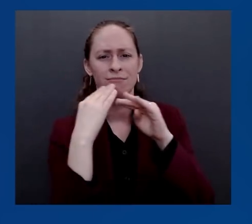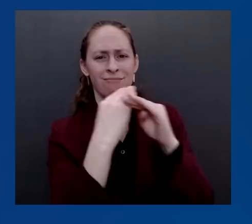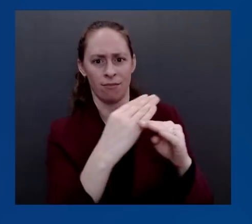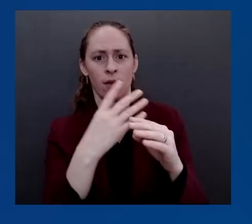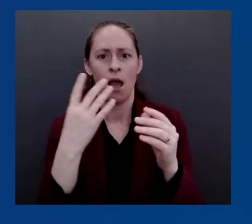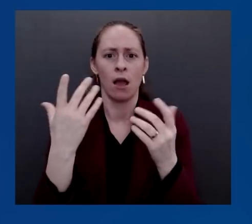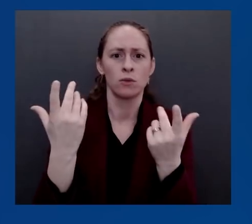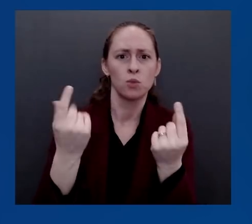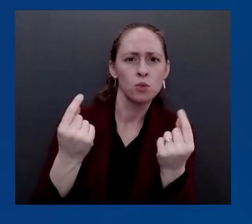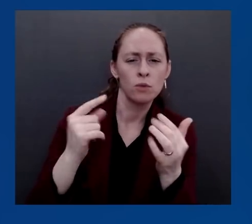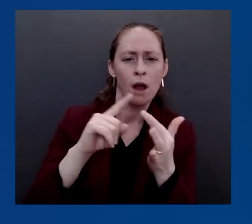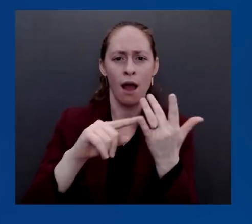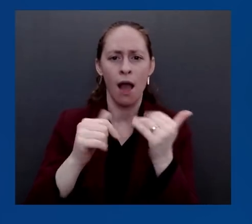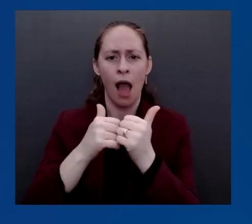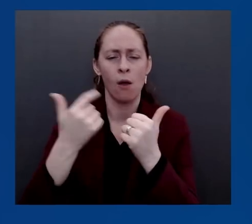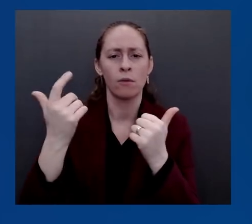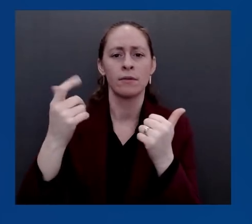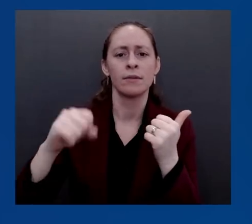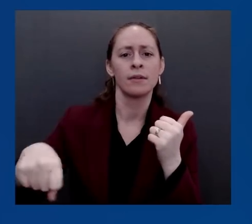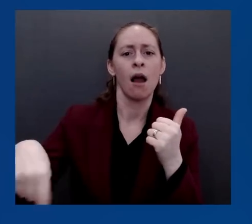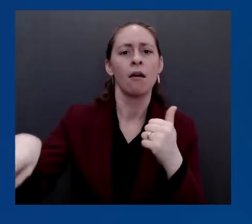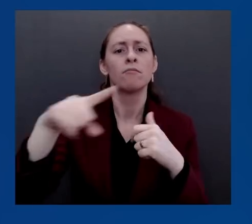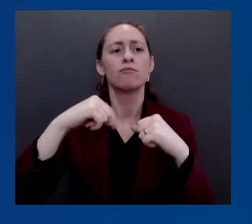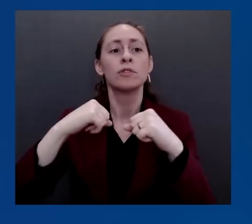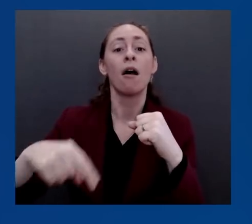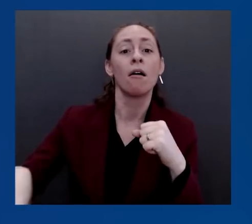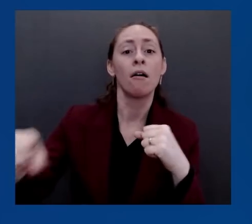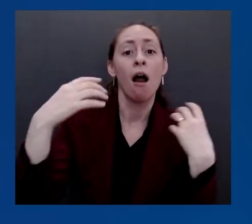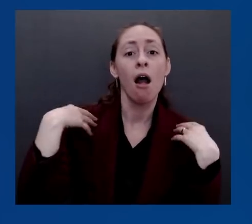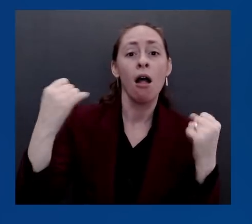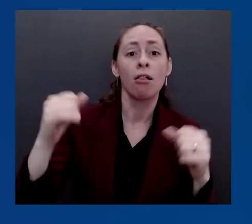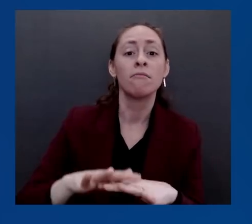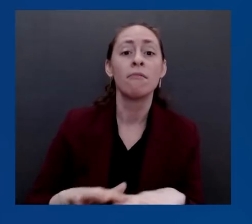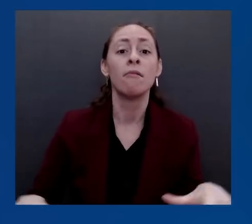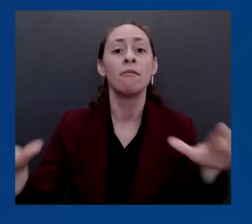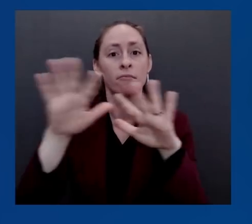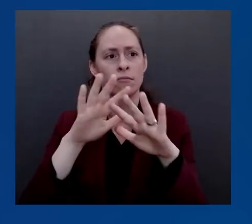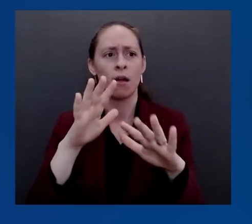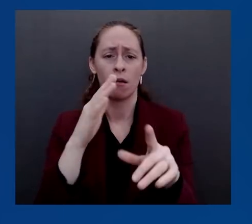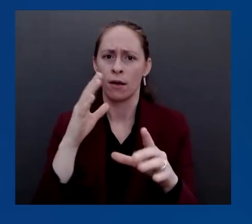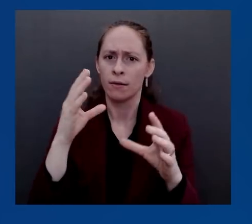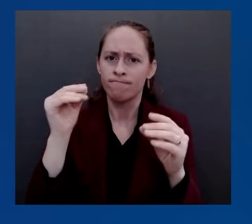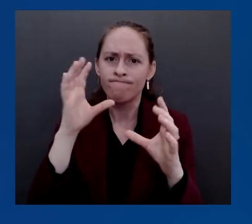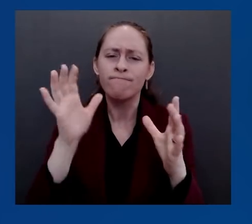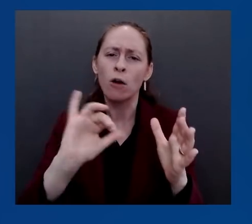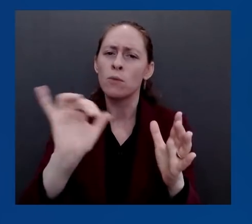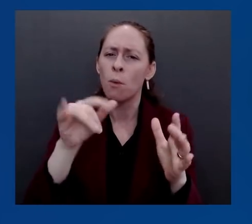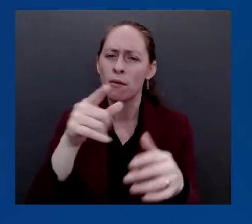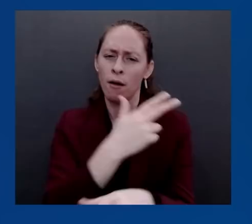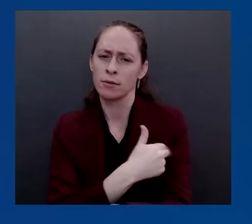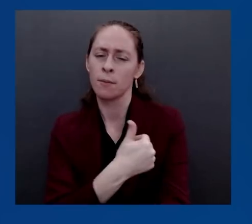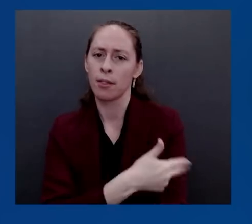We want to give people a break from things like mask-wearing, when these metrics are better, and then have the ability to reach for them again